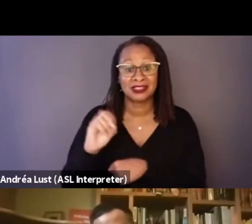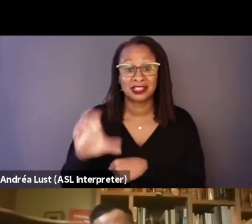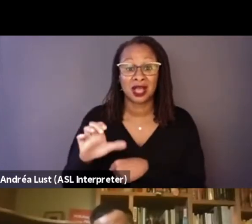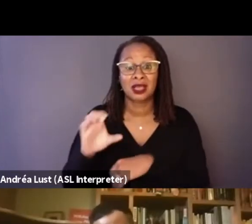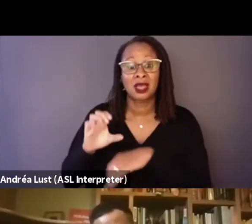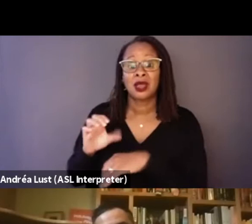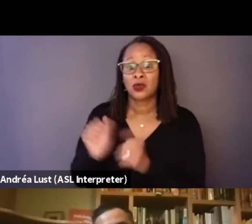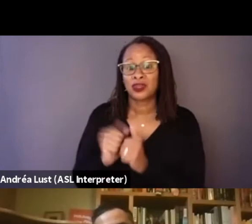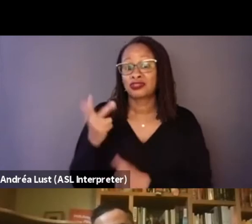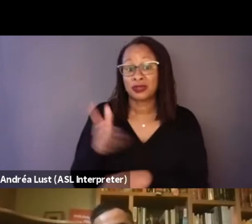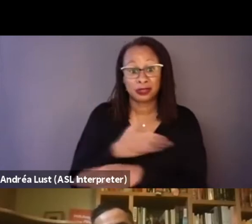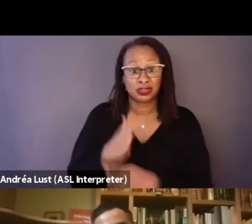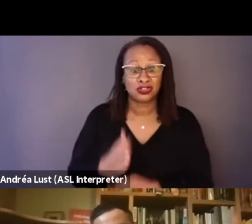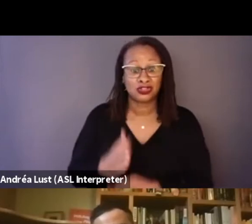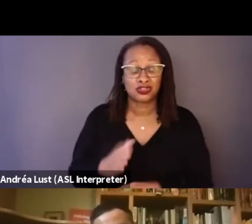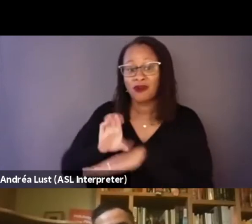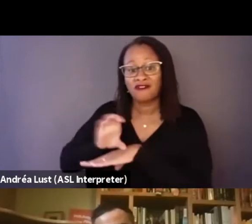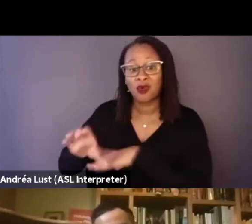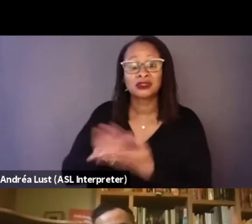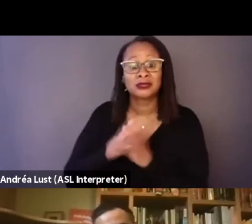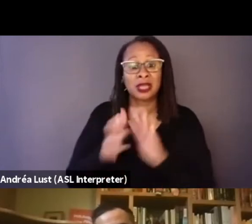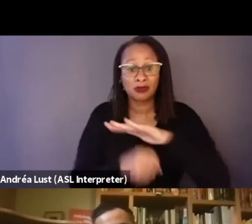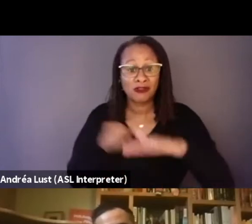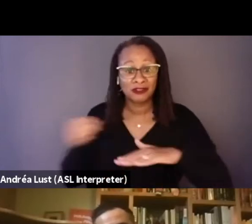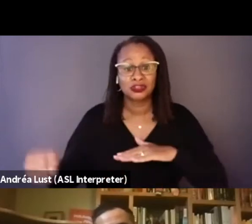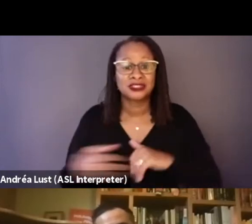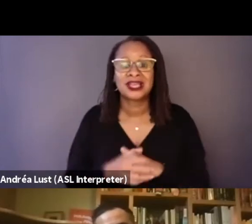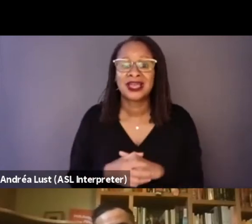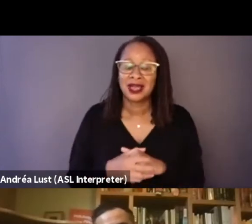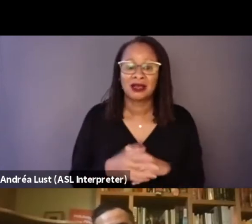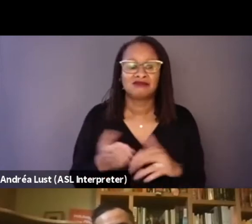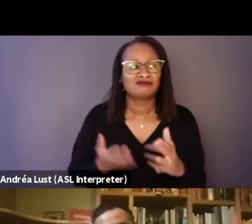and who went through a lot. And so I had a little bit of context